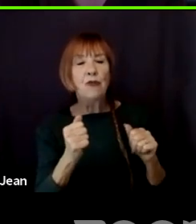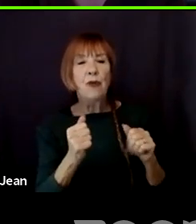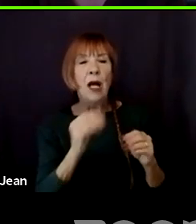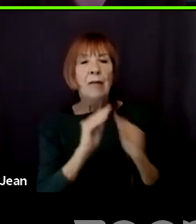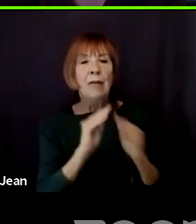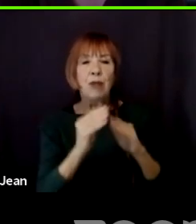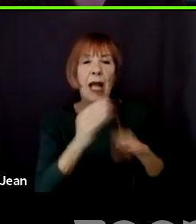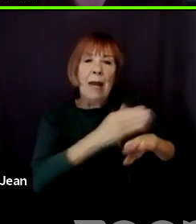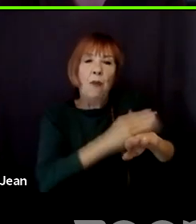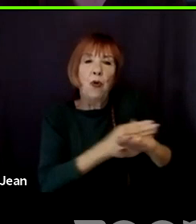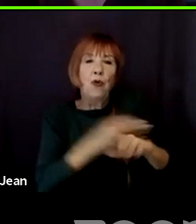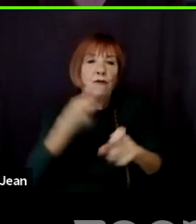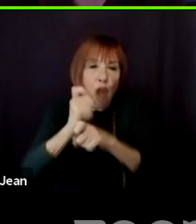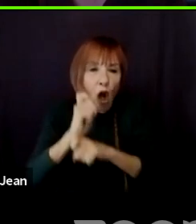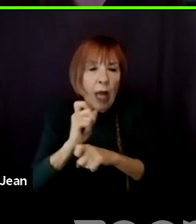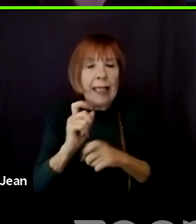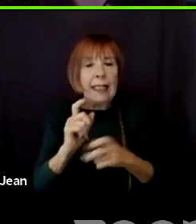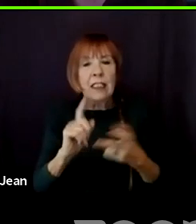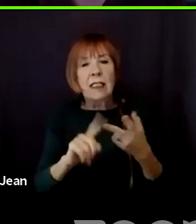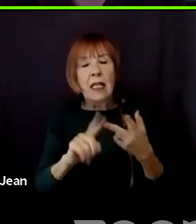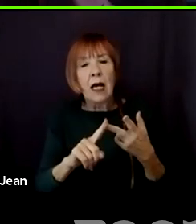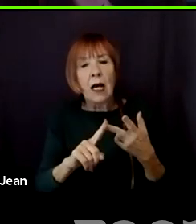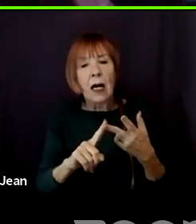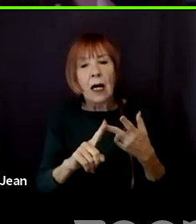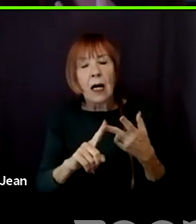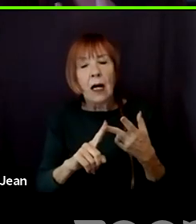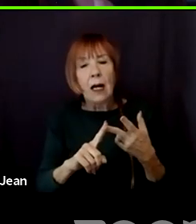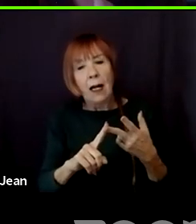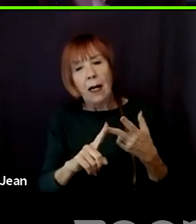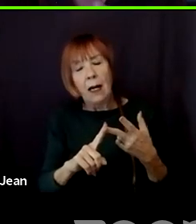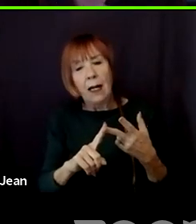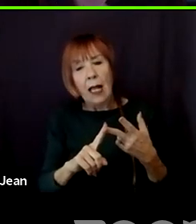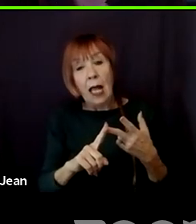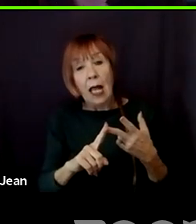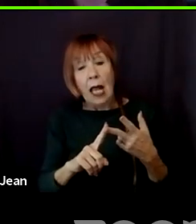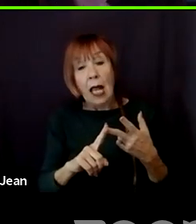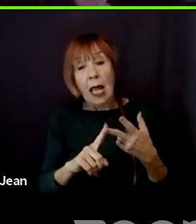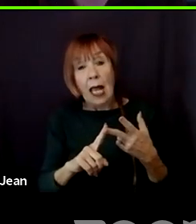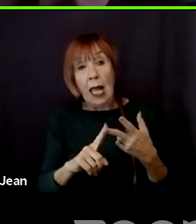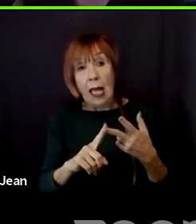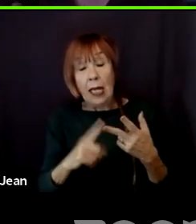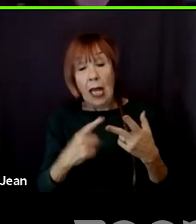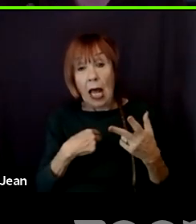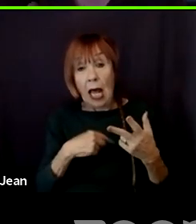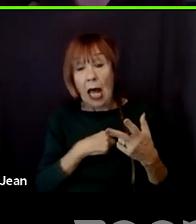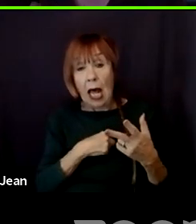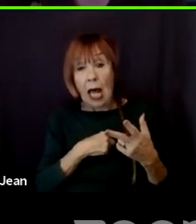And then I will also do a hardcore proofread of it. I worked with a script coordinator,